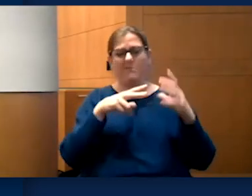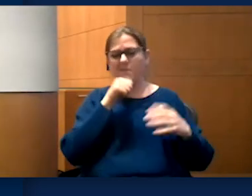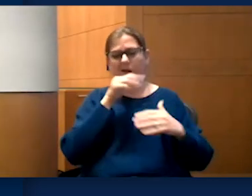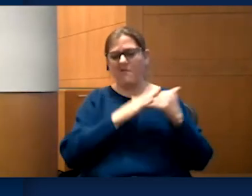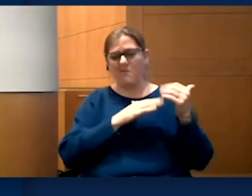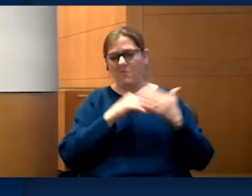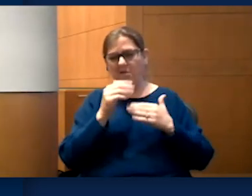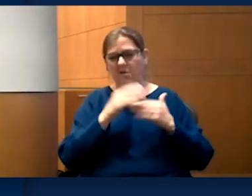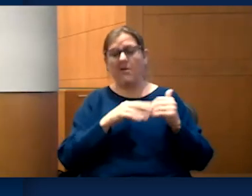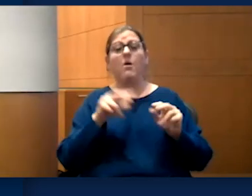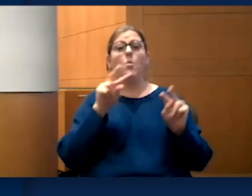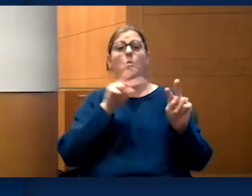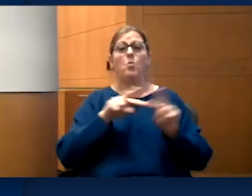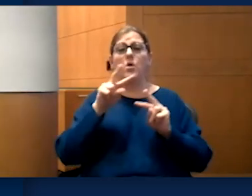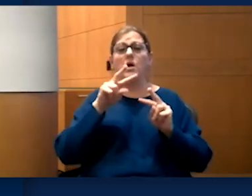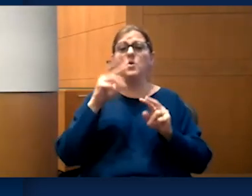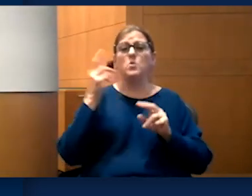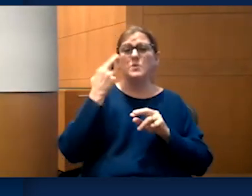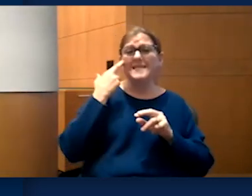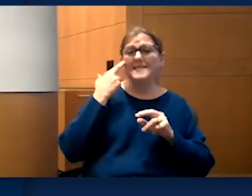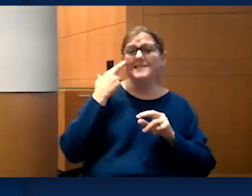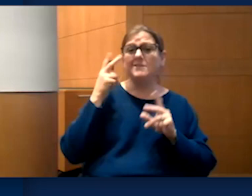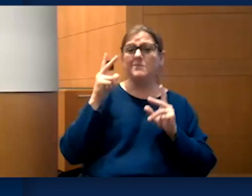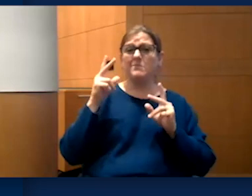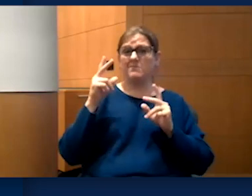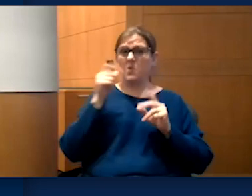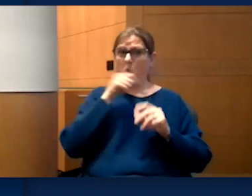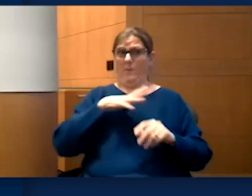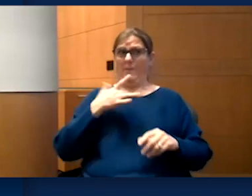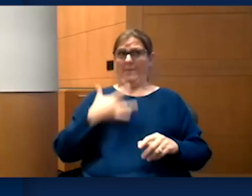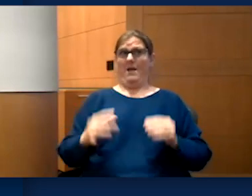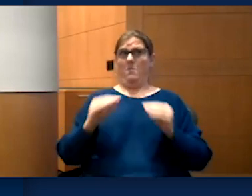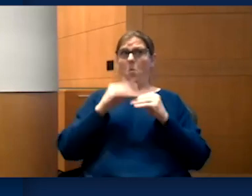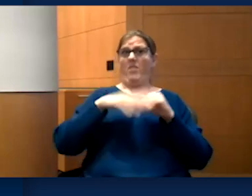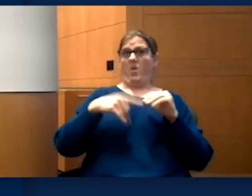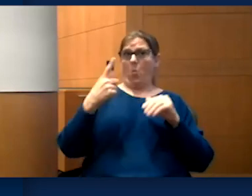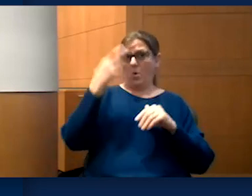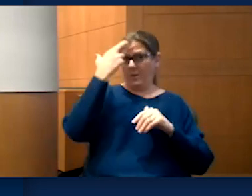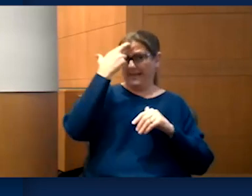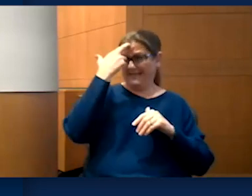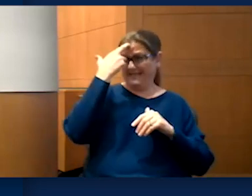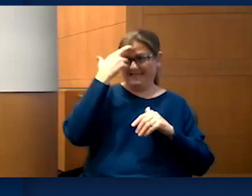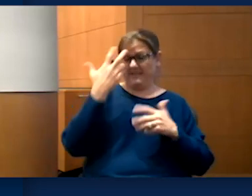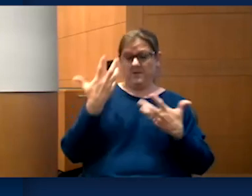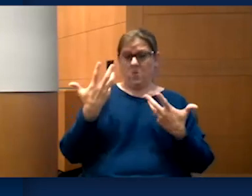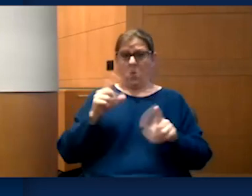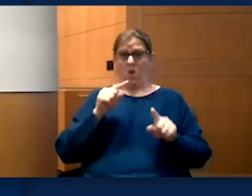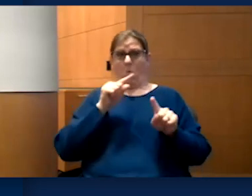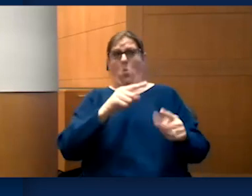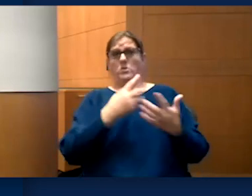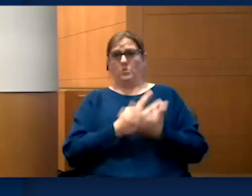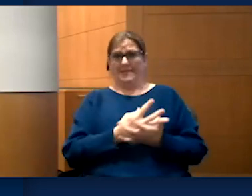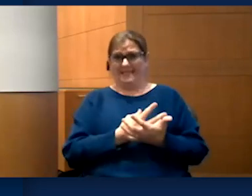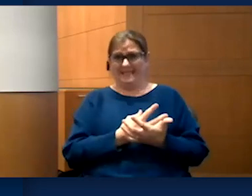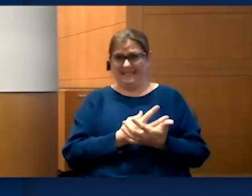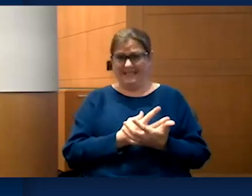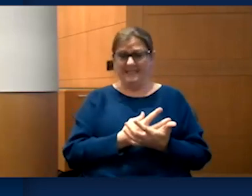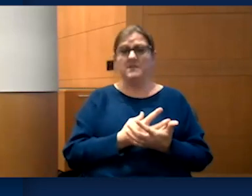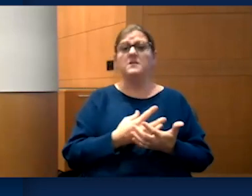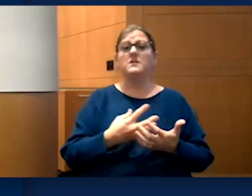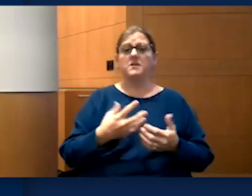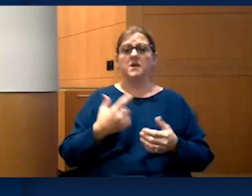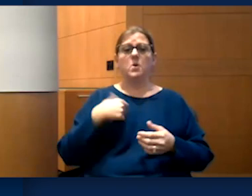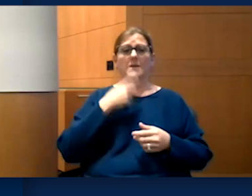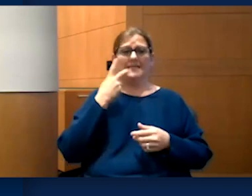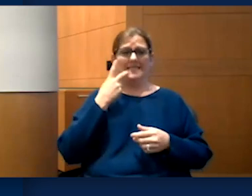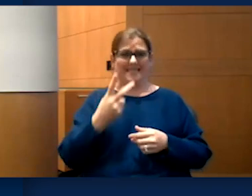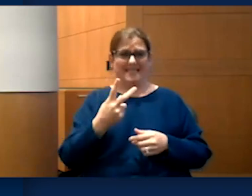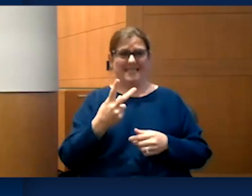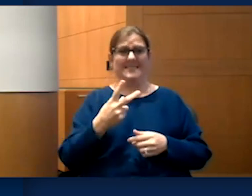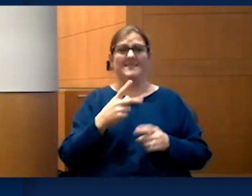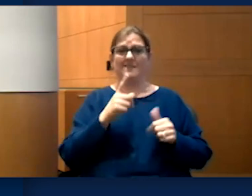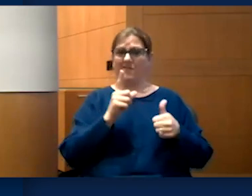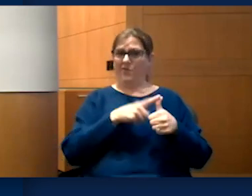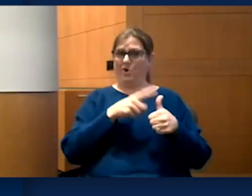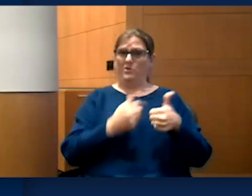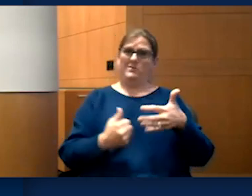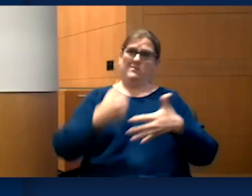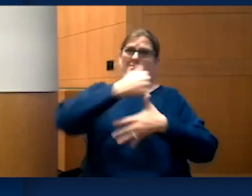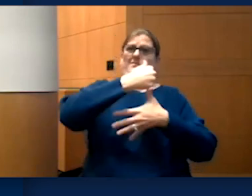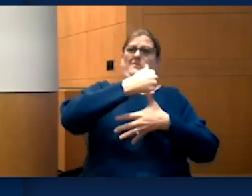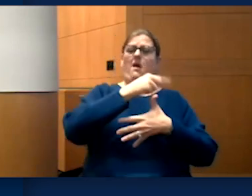The most common one was that it was uncomfortable with the pelvic exam. When we look at what are the reasons for women who have more than one reason for not going in to have a cervical screen done, we see again that being uncomfortable with a pelvic exam was the most common cause among those women with multiple barriers.